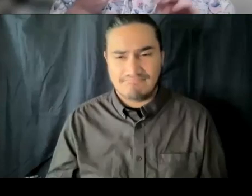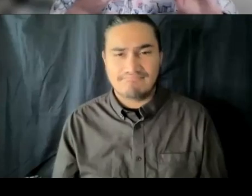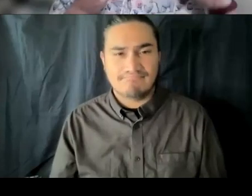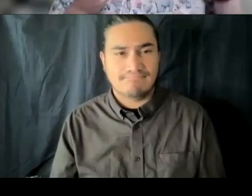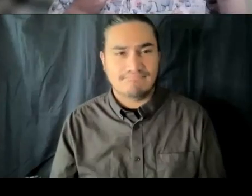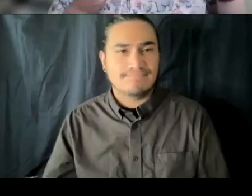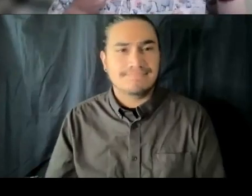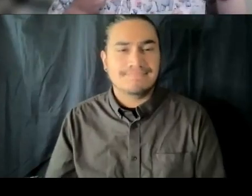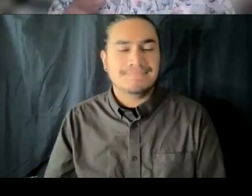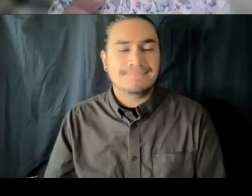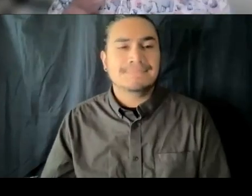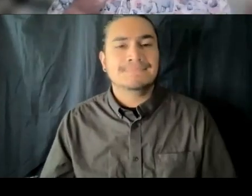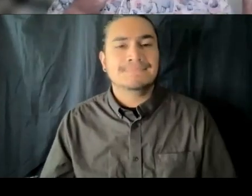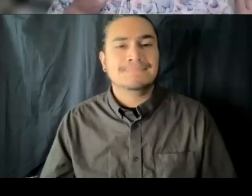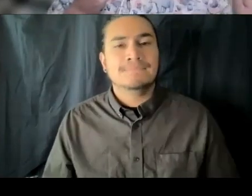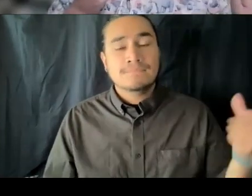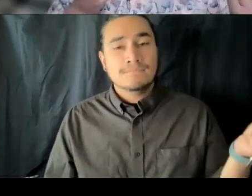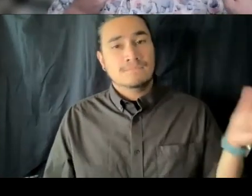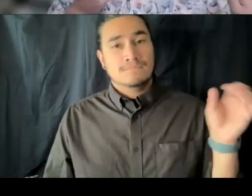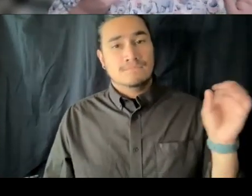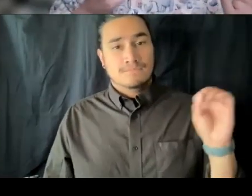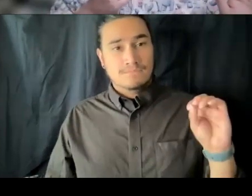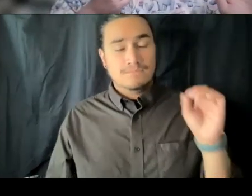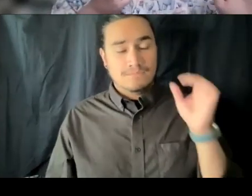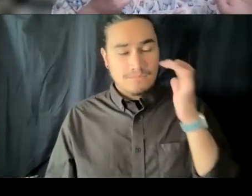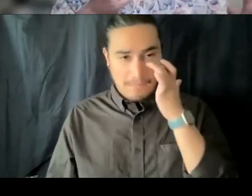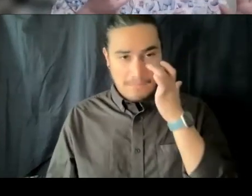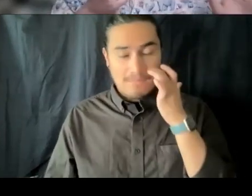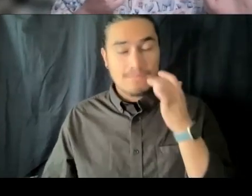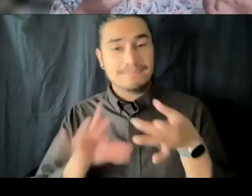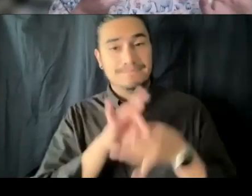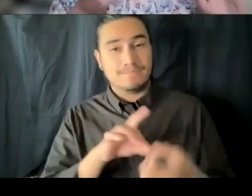So in terms of trauma-informed care,